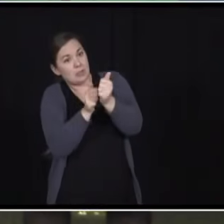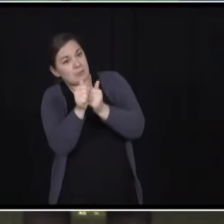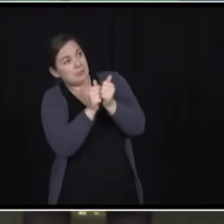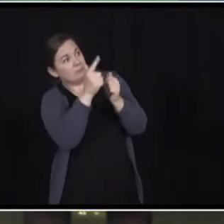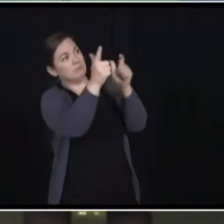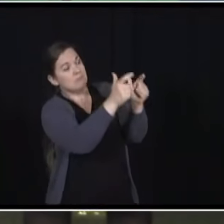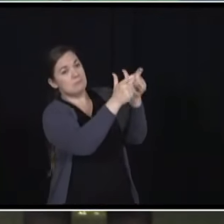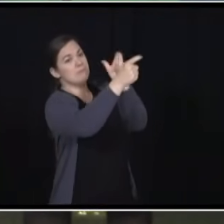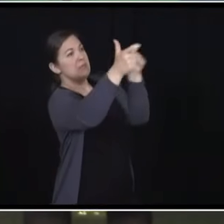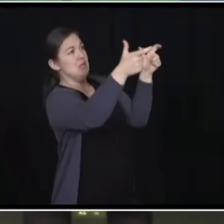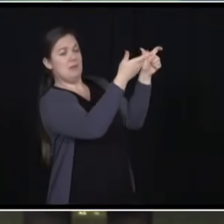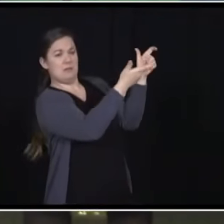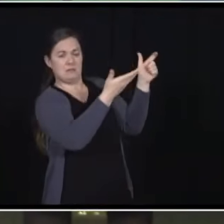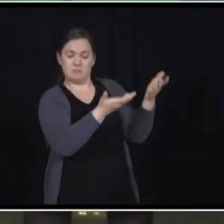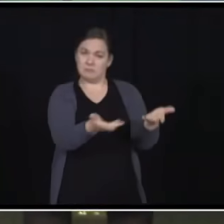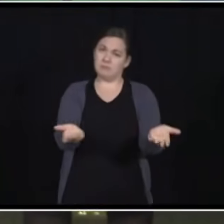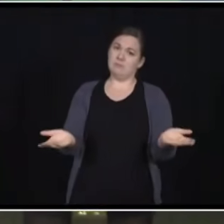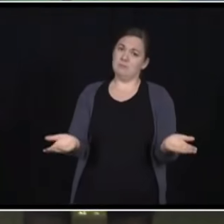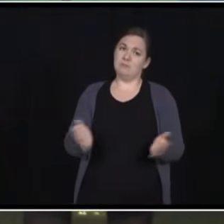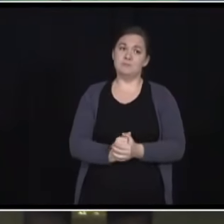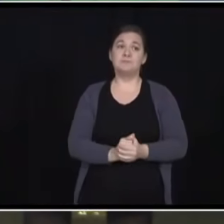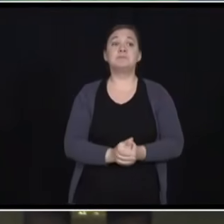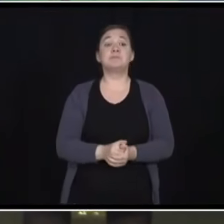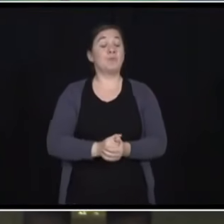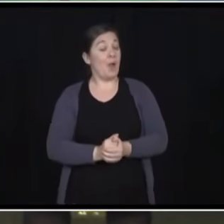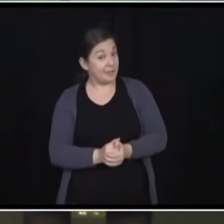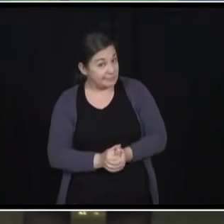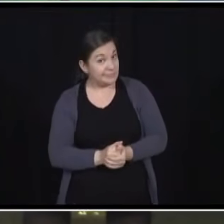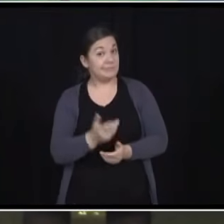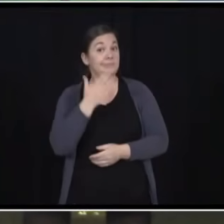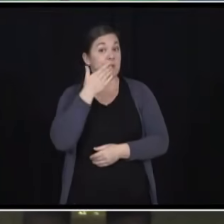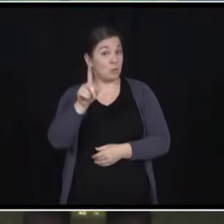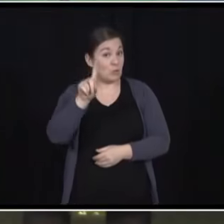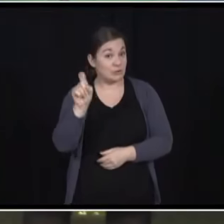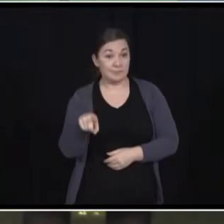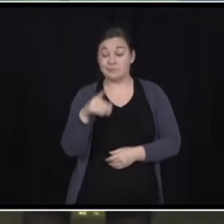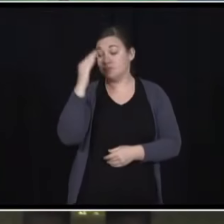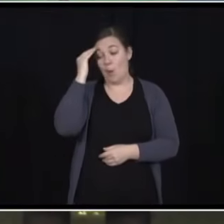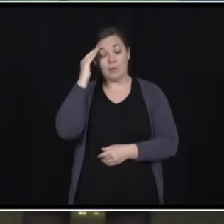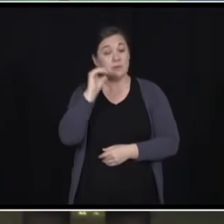them compete against the big box stores.